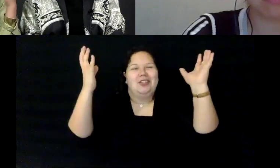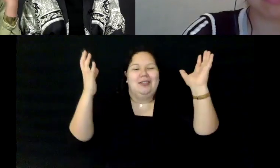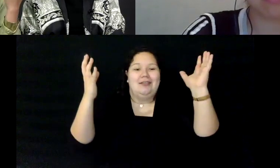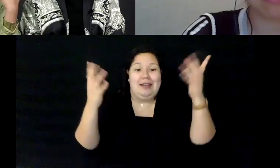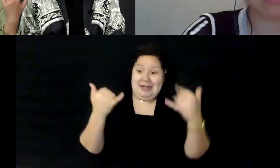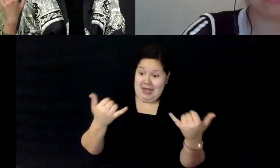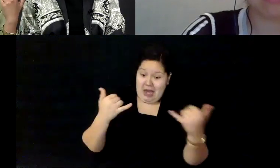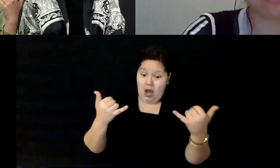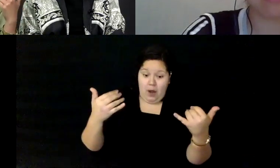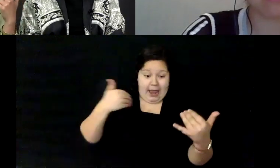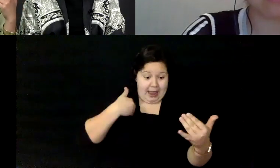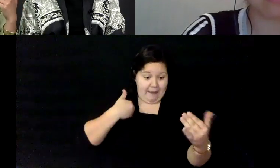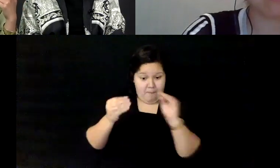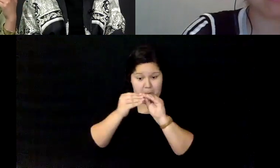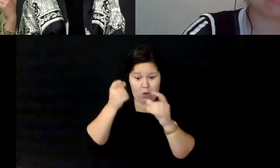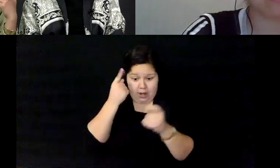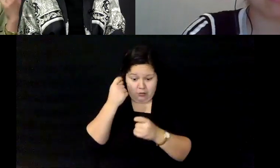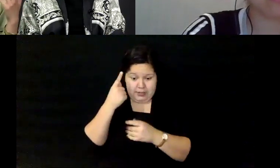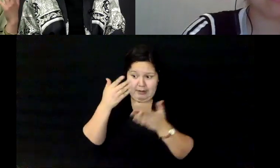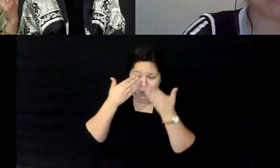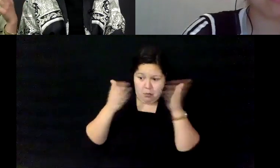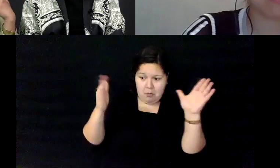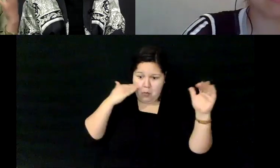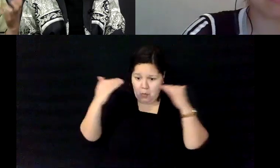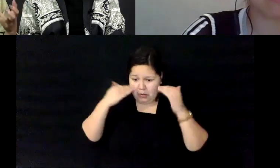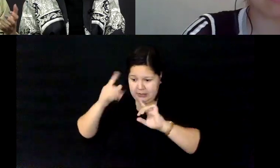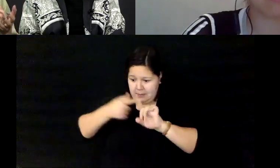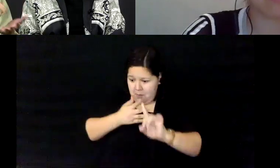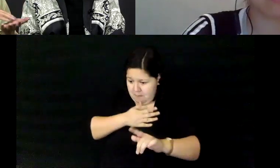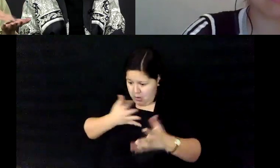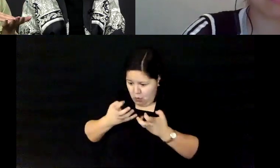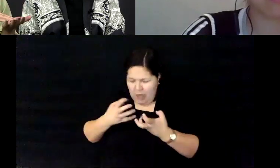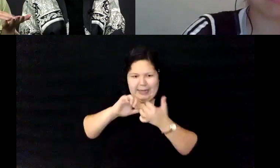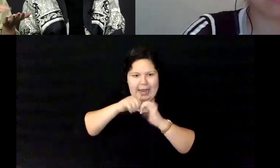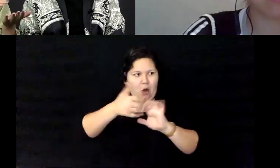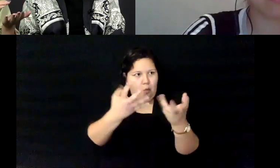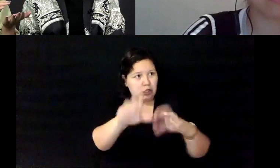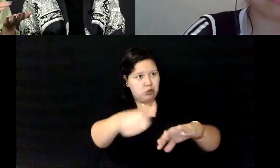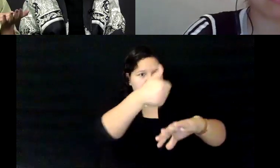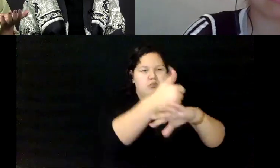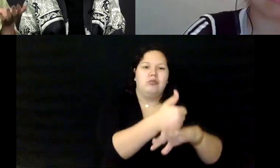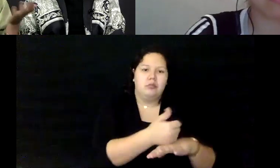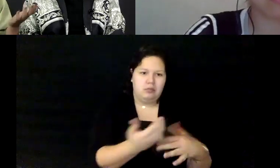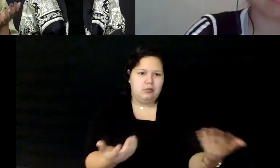some awareness of how our desires are shaped. And I think with being like, being Asian,